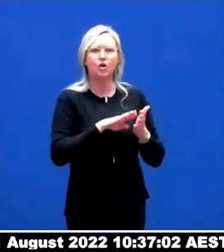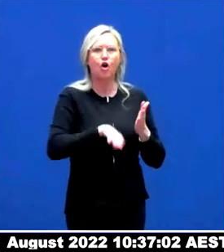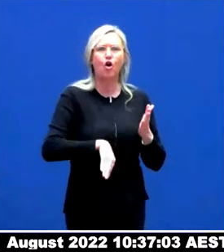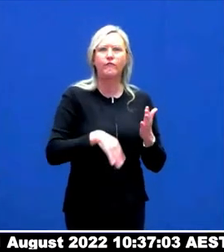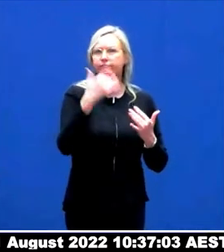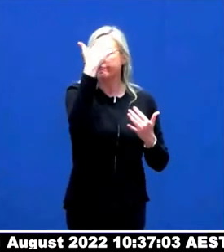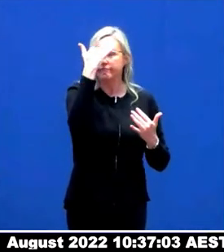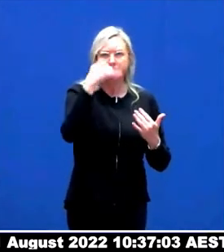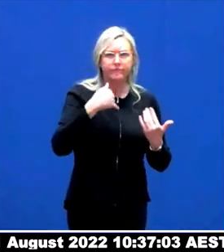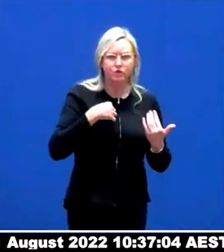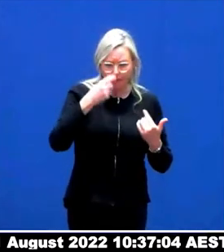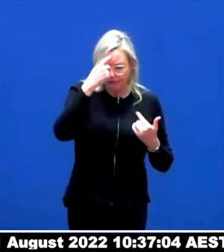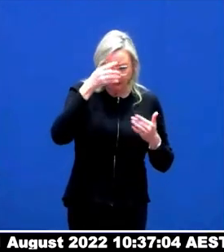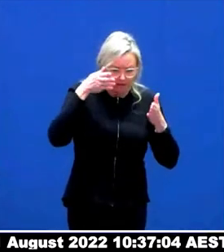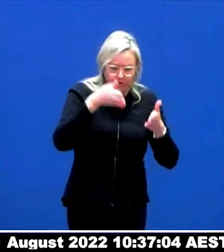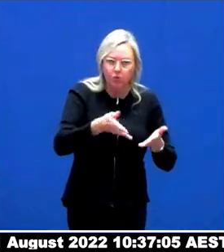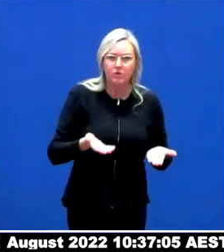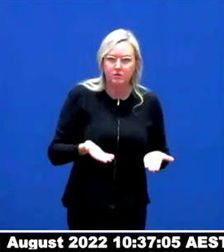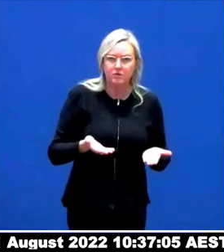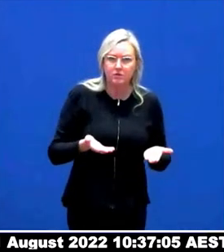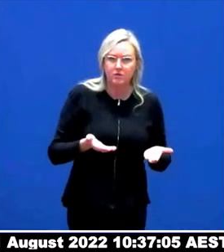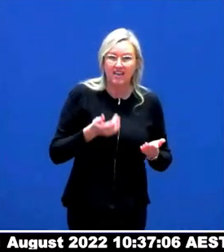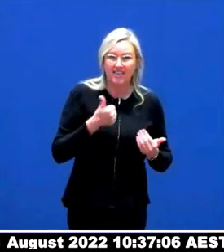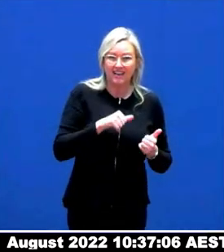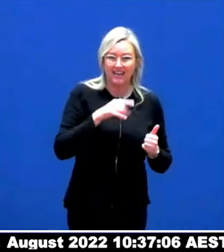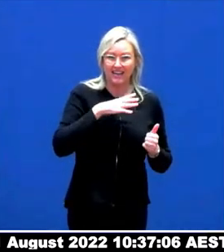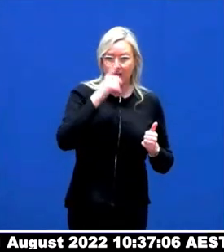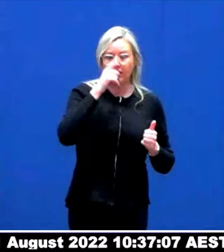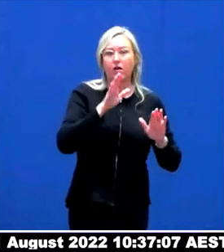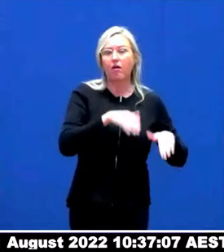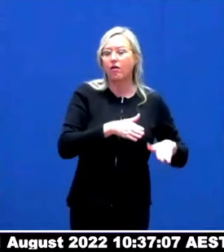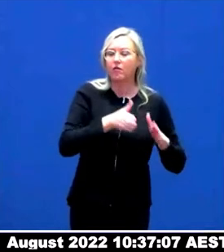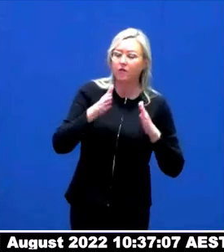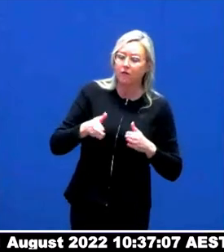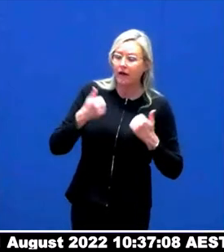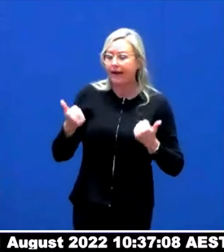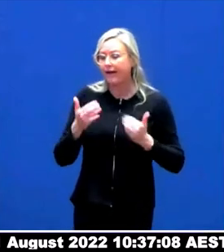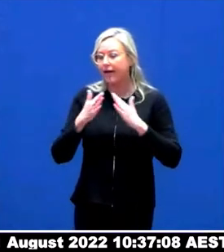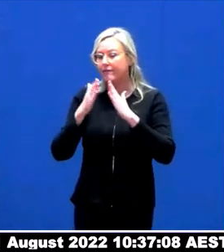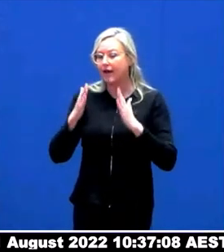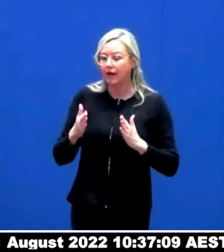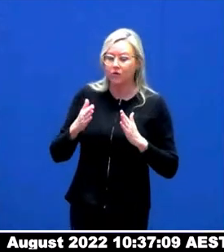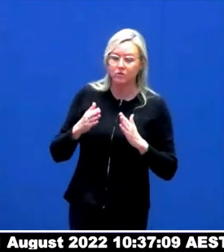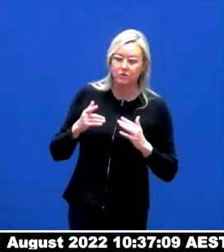And the focus can shift to the accessibility of housing or people in existing housing